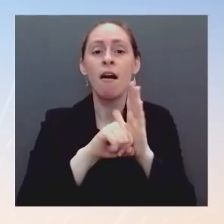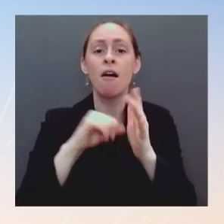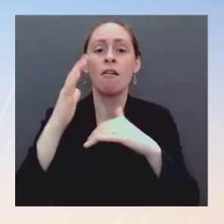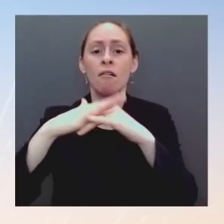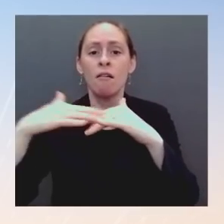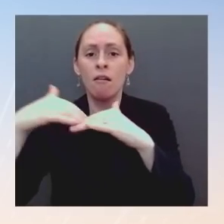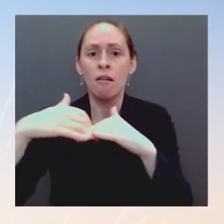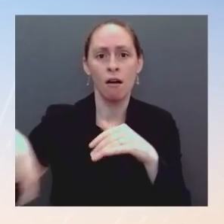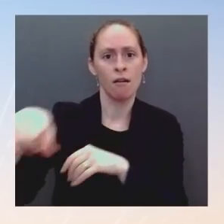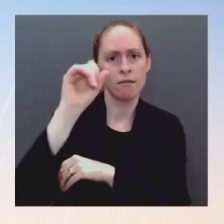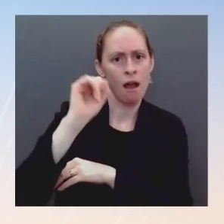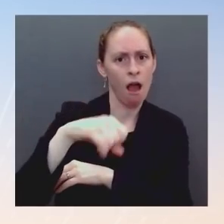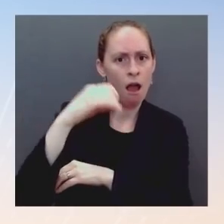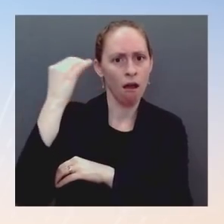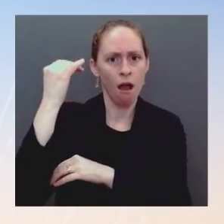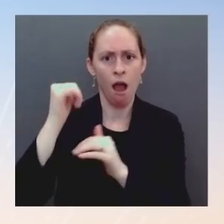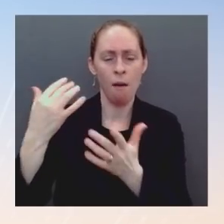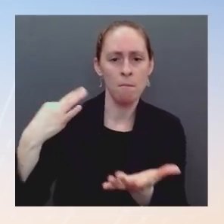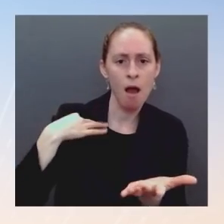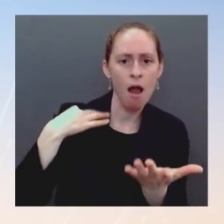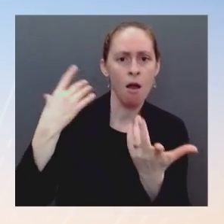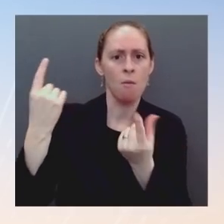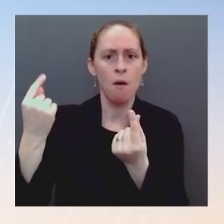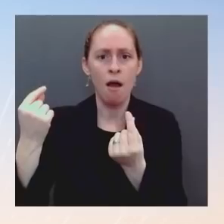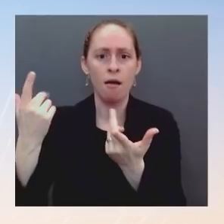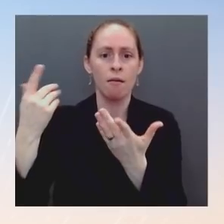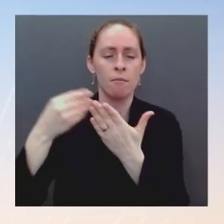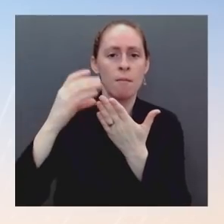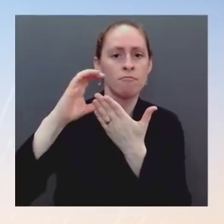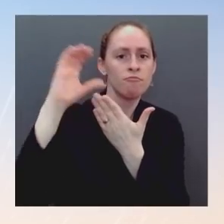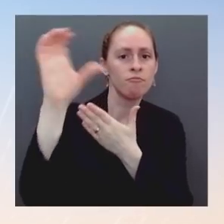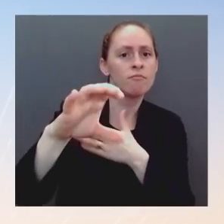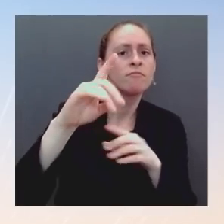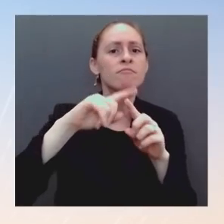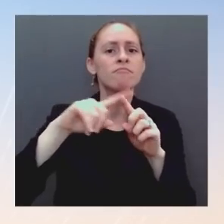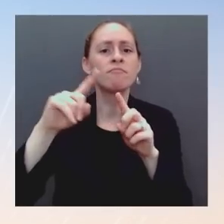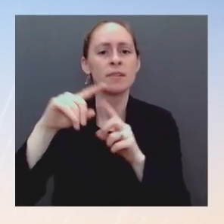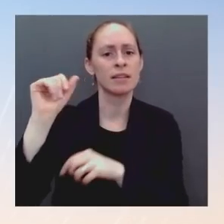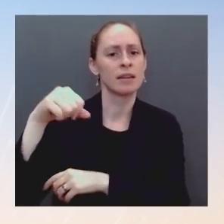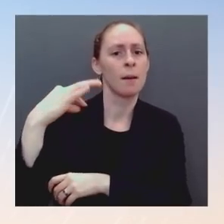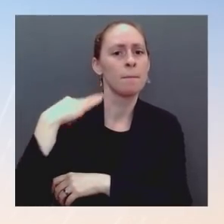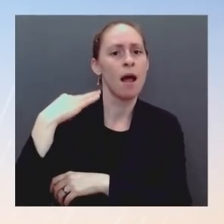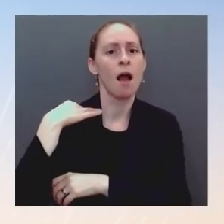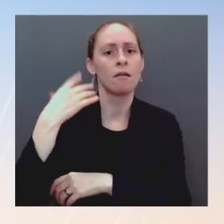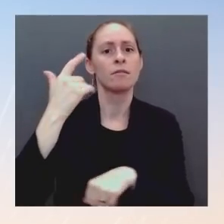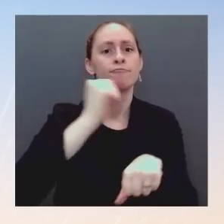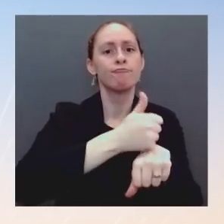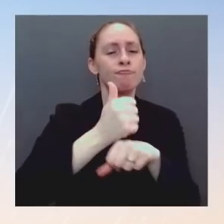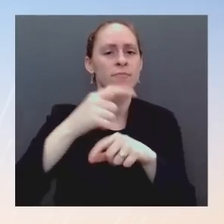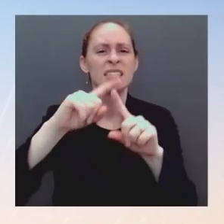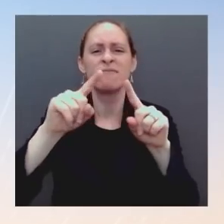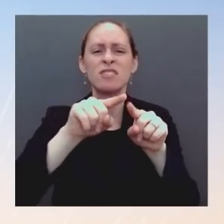so different programs work differently. Some of it, as I think we've noted in the past, has been against some of the most structurally